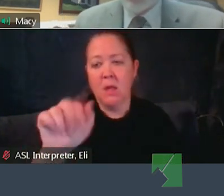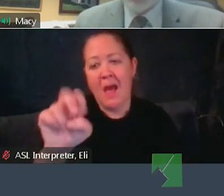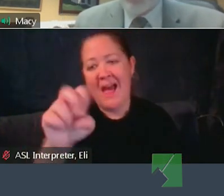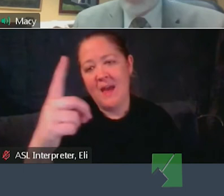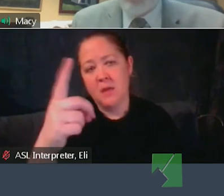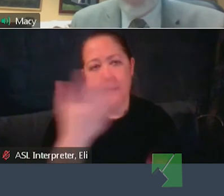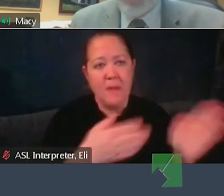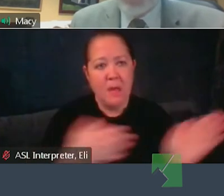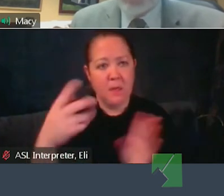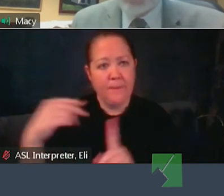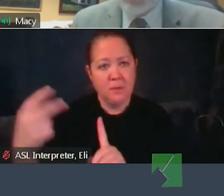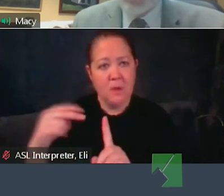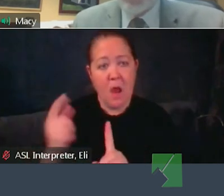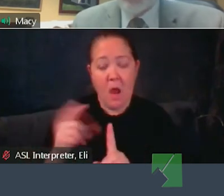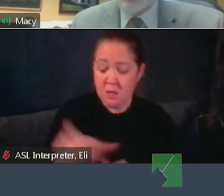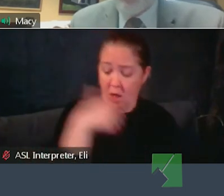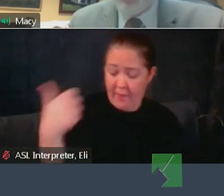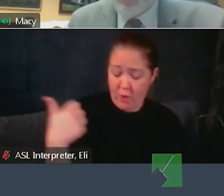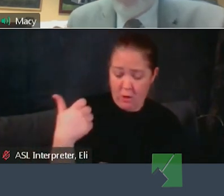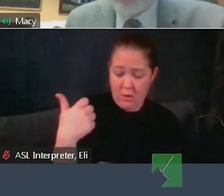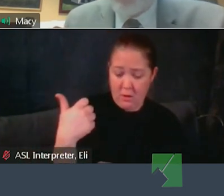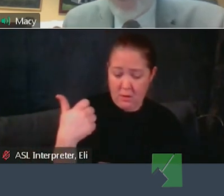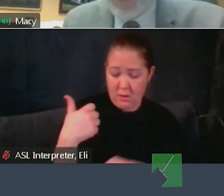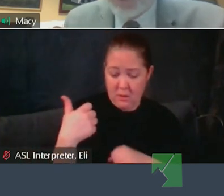Another criteria is that the plenty board must find that